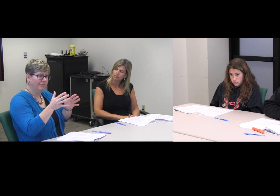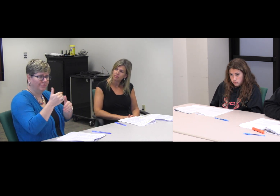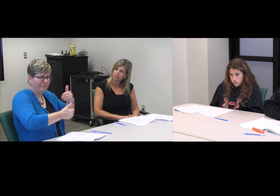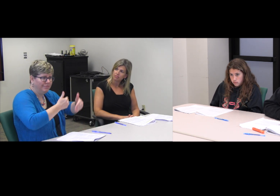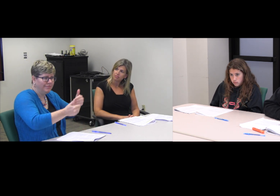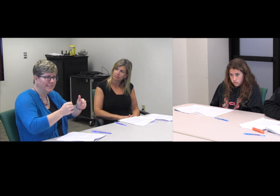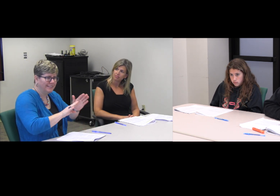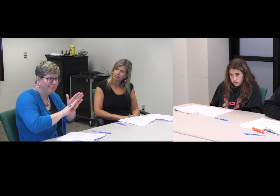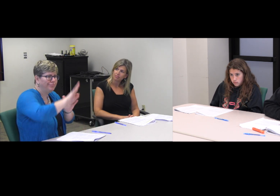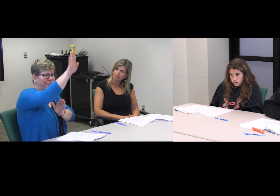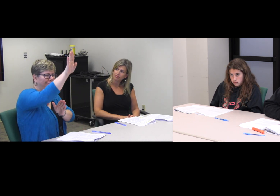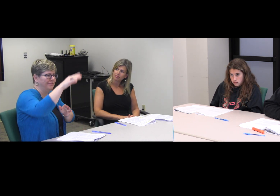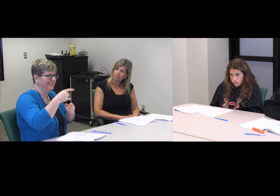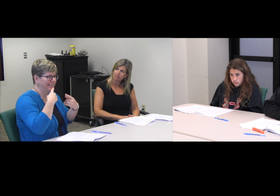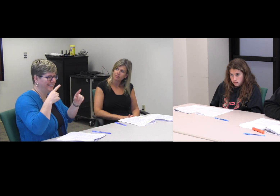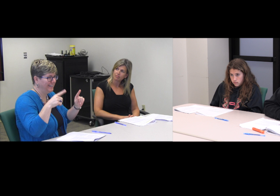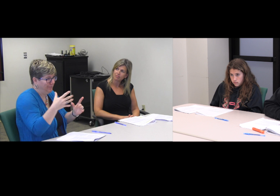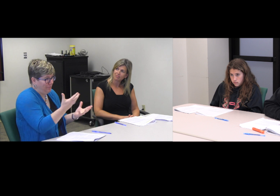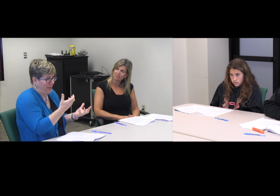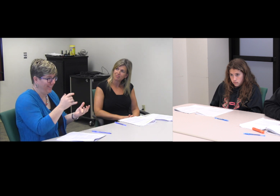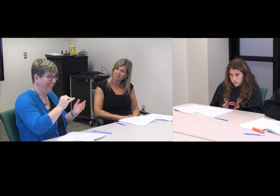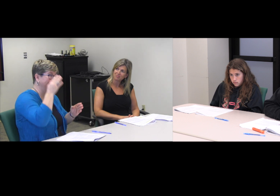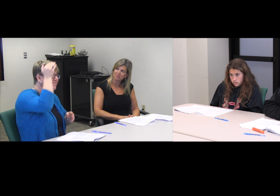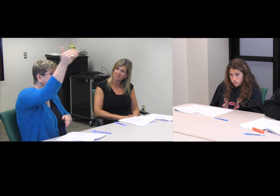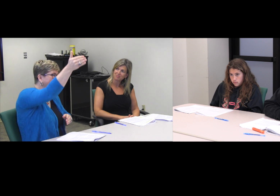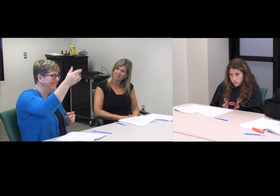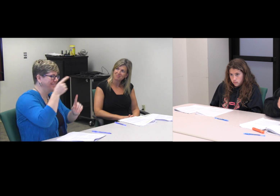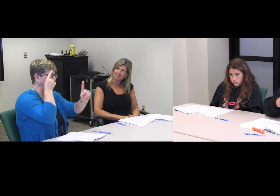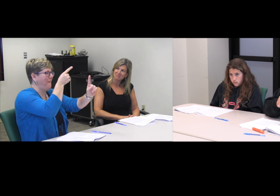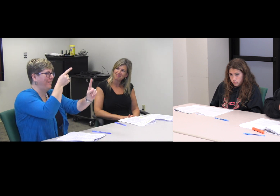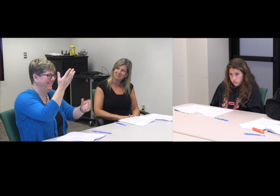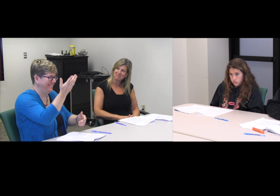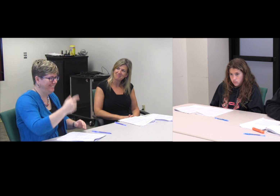we are doing all we can to support Javanna.